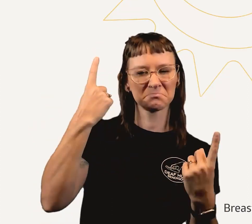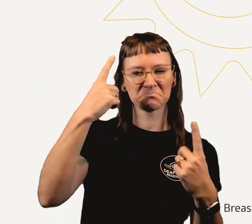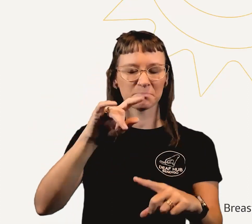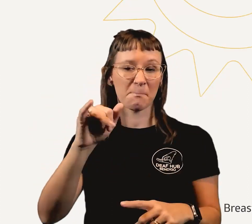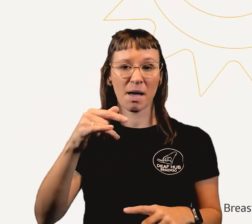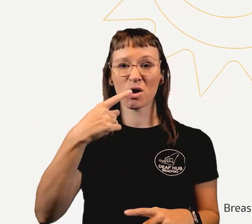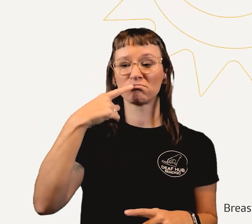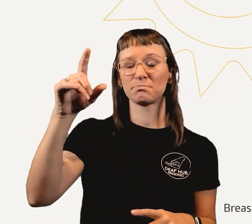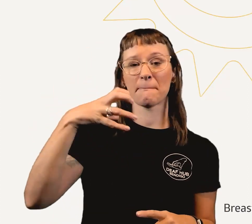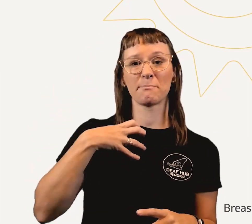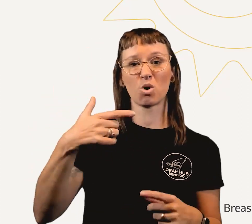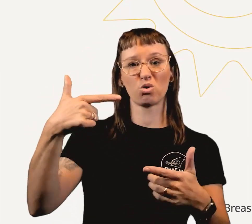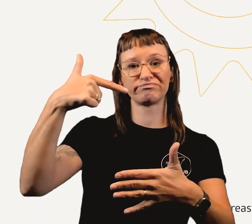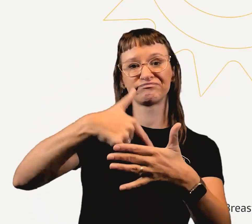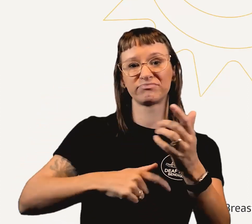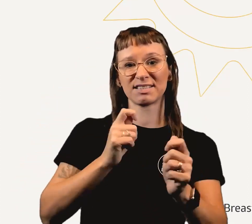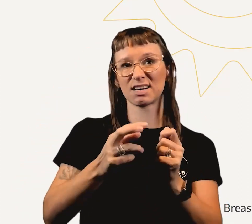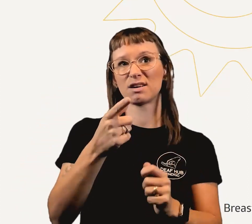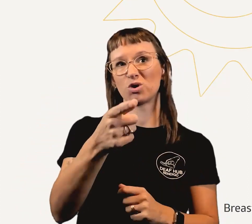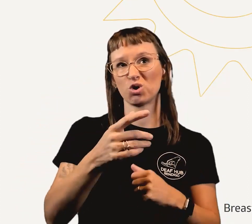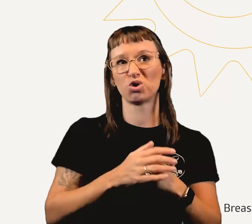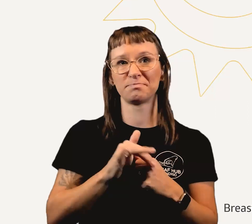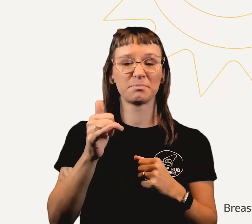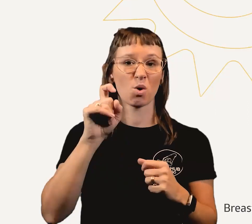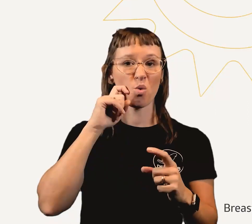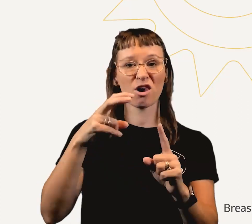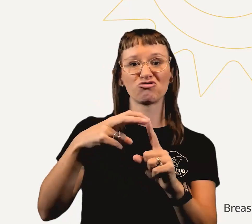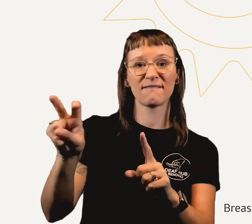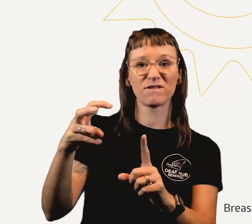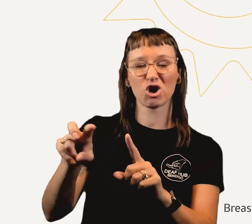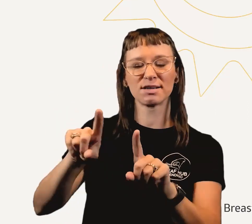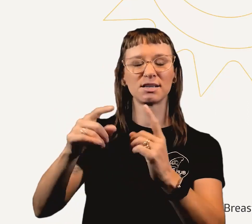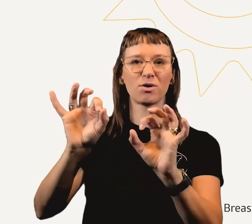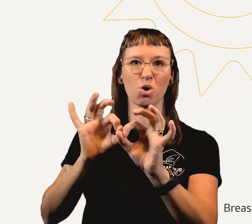Your doctor can do more detailed assessment and may recommend additional testing outside